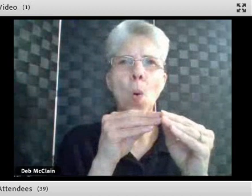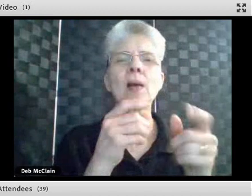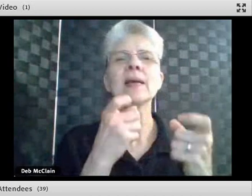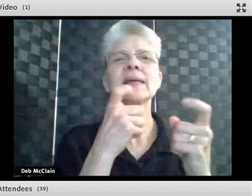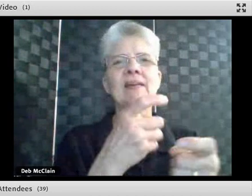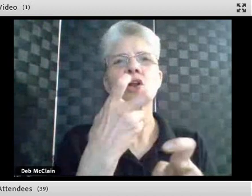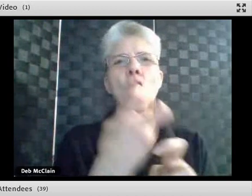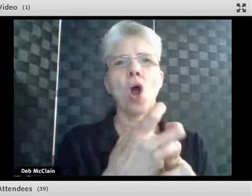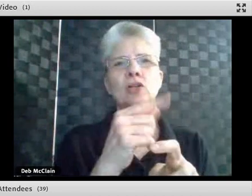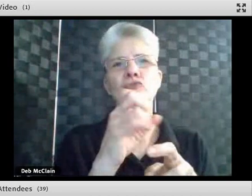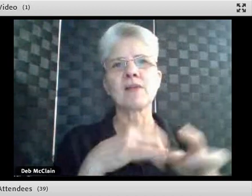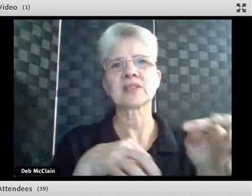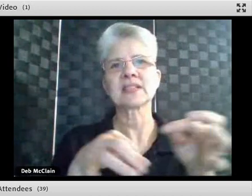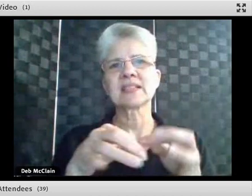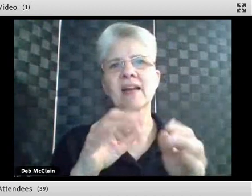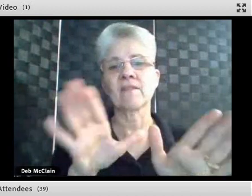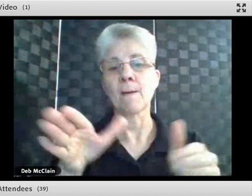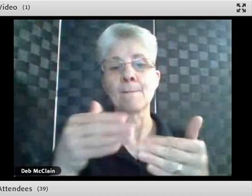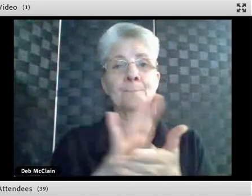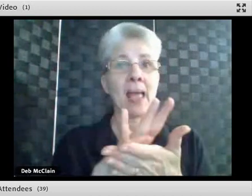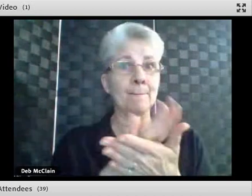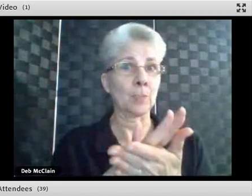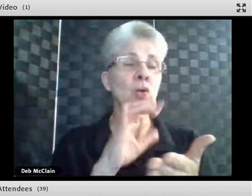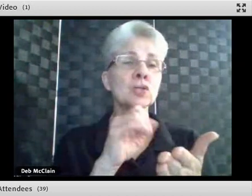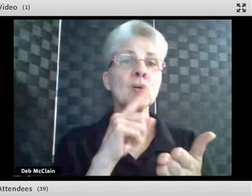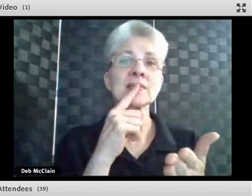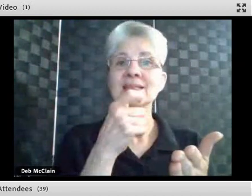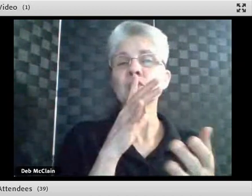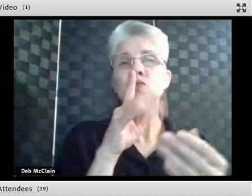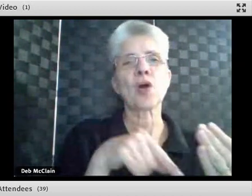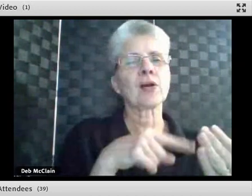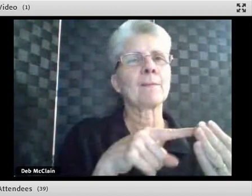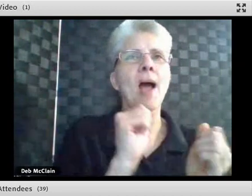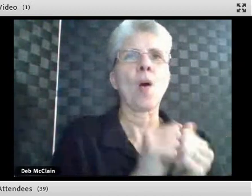rather than boxes of paper, so if this isn't something you're talking about with the folks